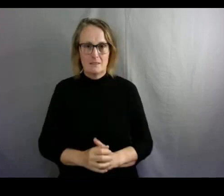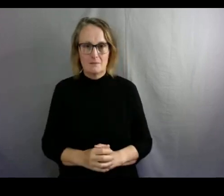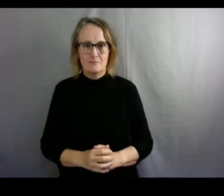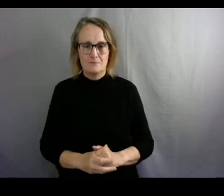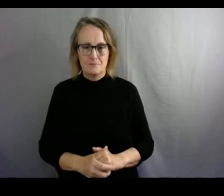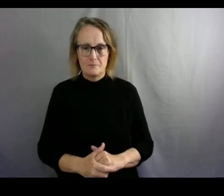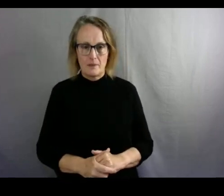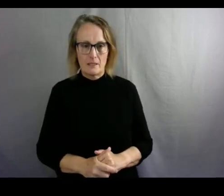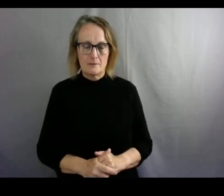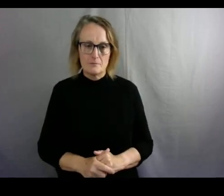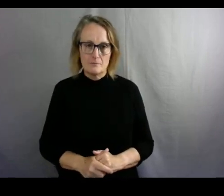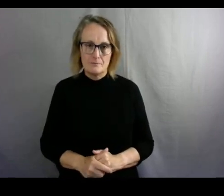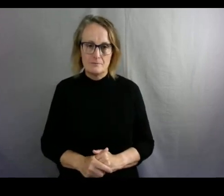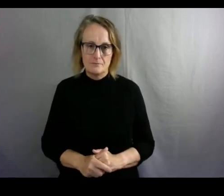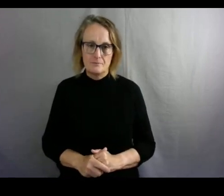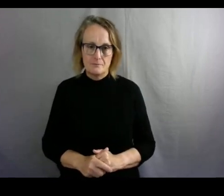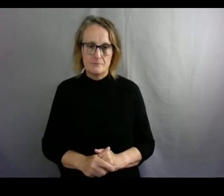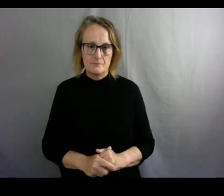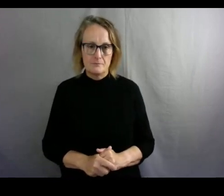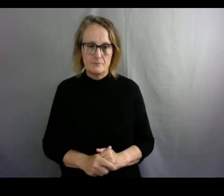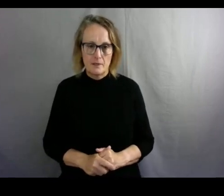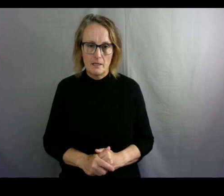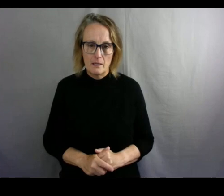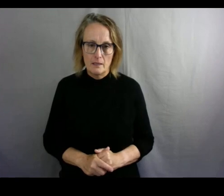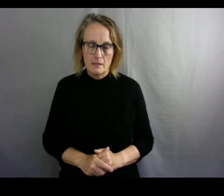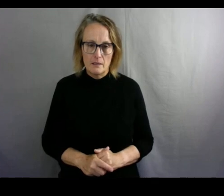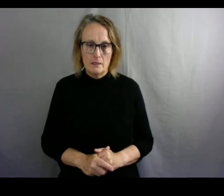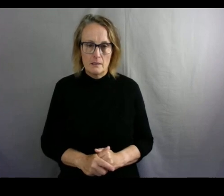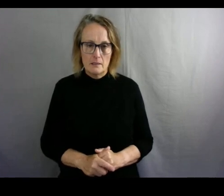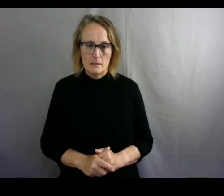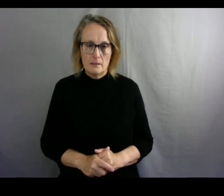He doesn't understand the attitude of Pissarro, for example,